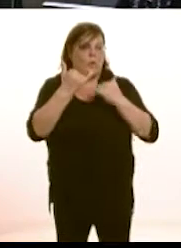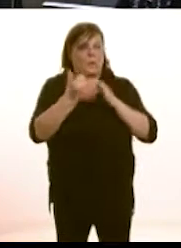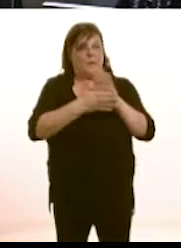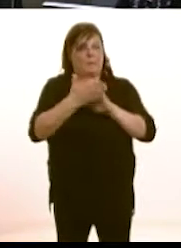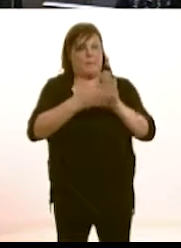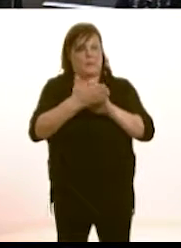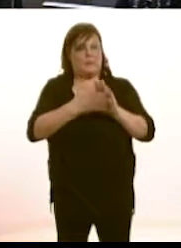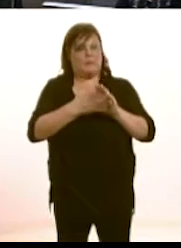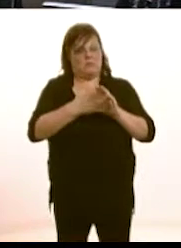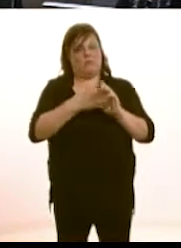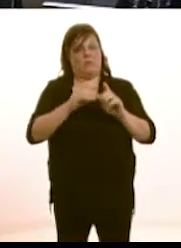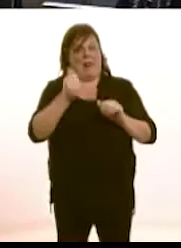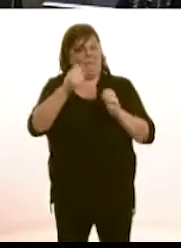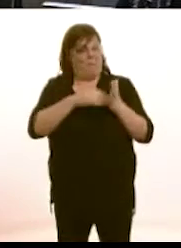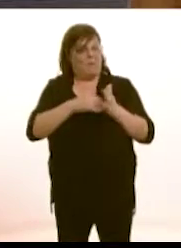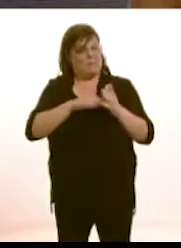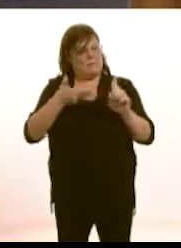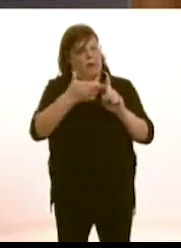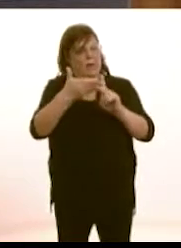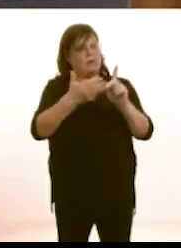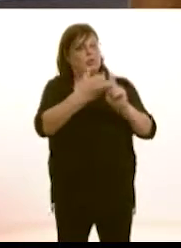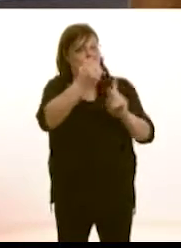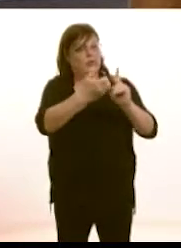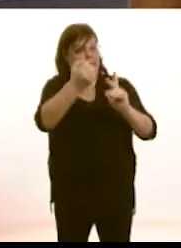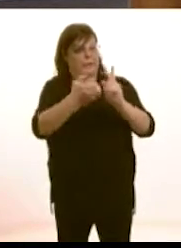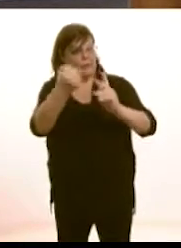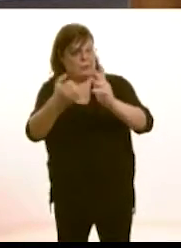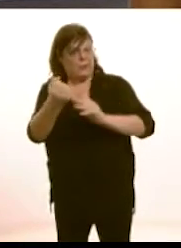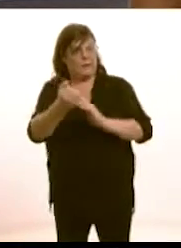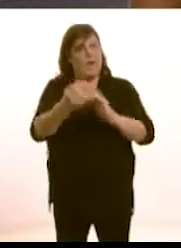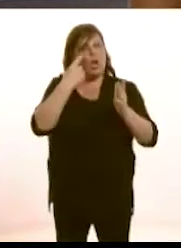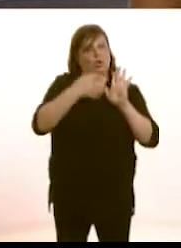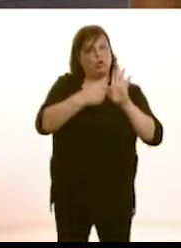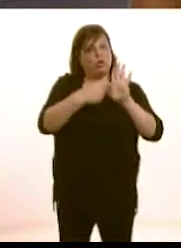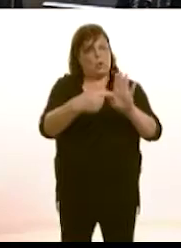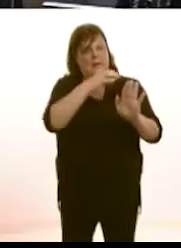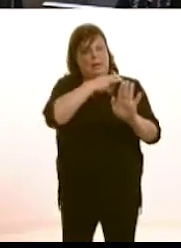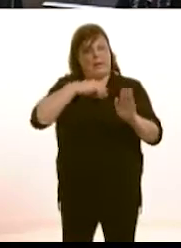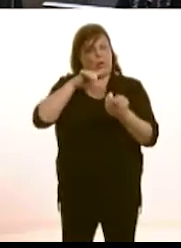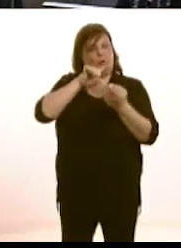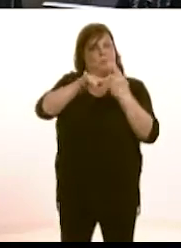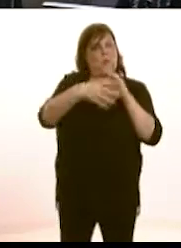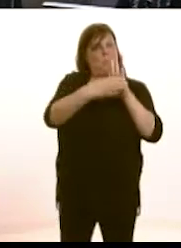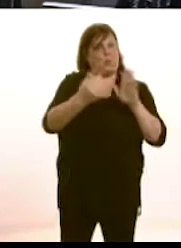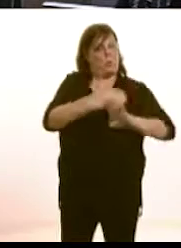month and is the best ambulance performance since the introduction of the clinical response model pilot last October. Rhianon Passmore: Thank you for that answer.